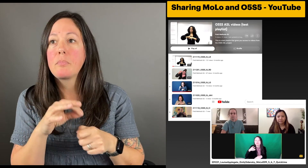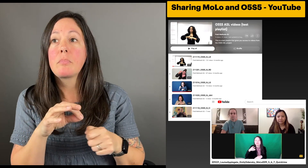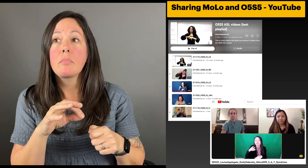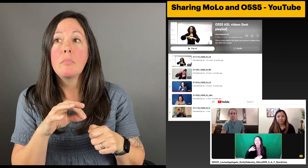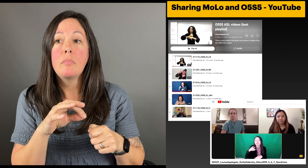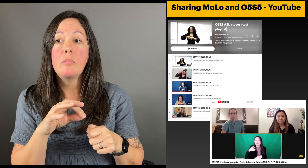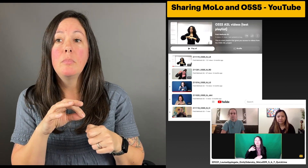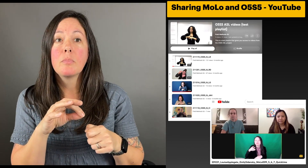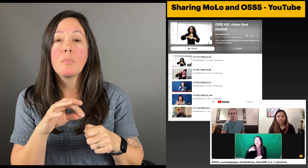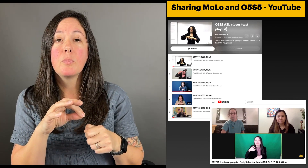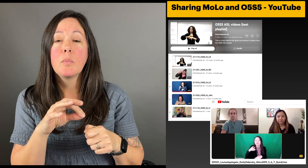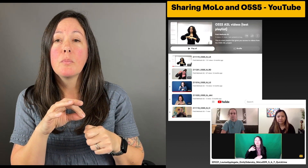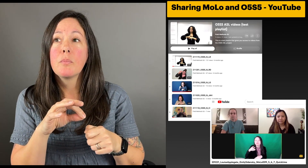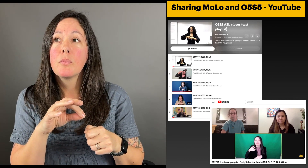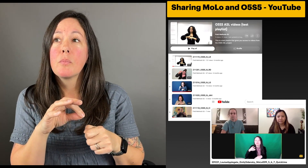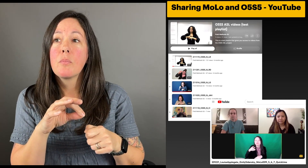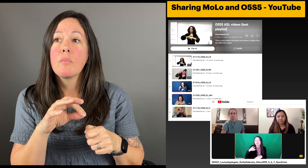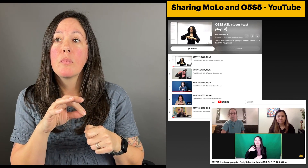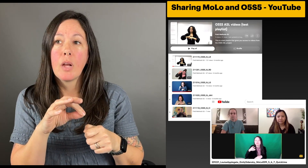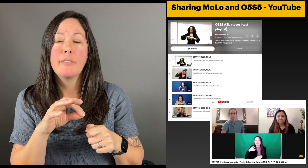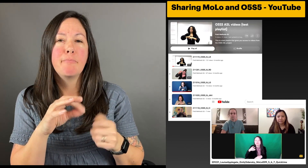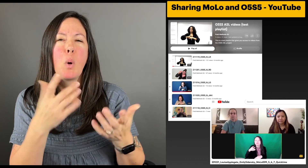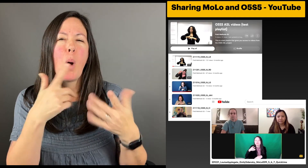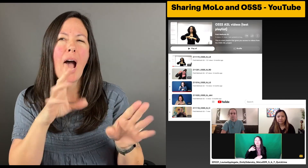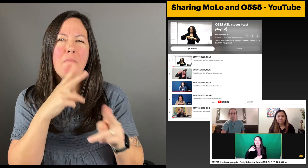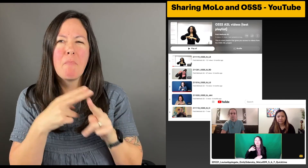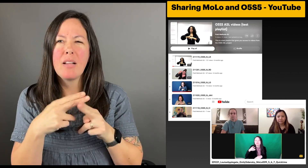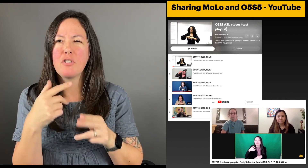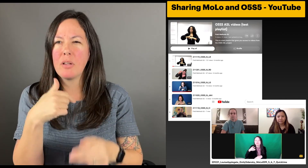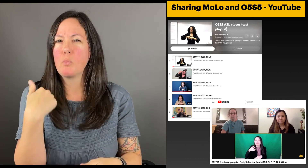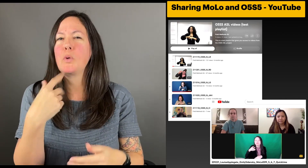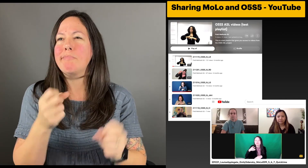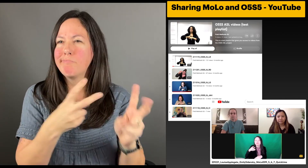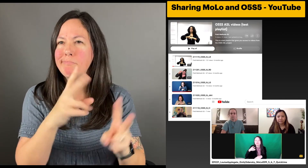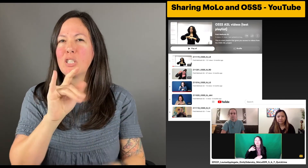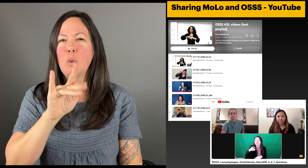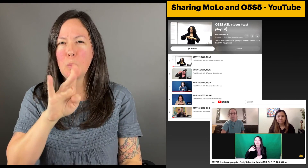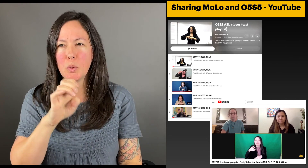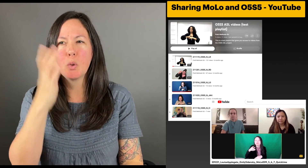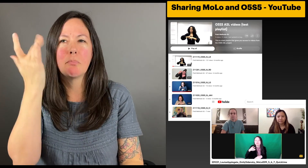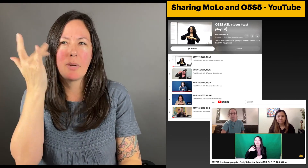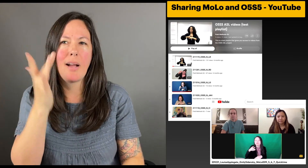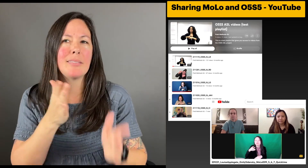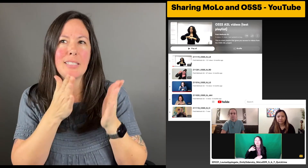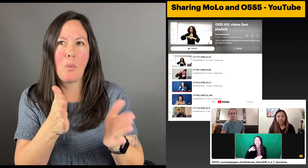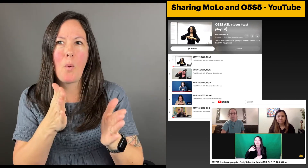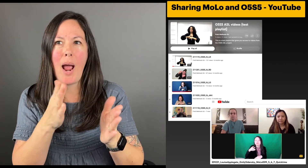only have about five minutes left so I'll give a couple more examples and then try to wrap up